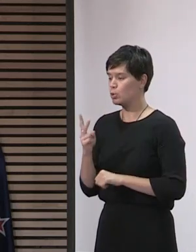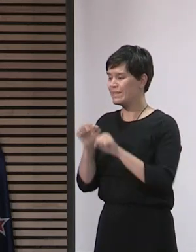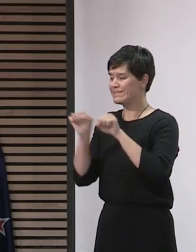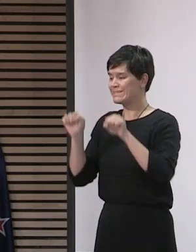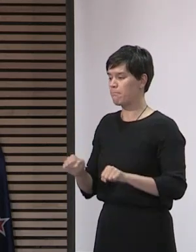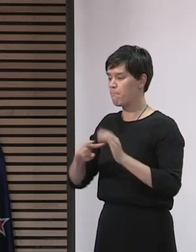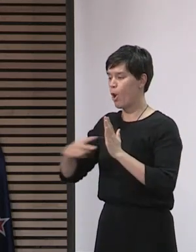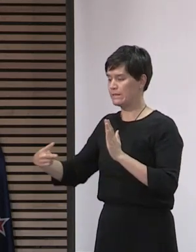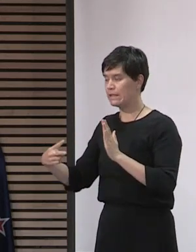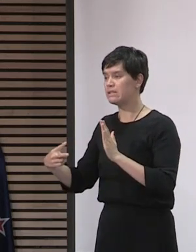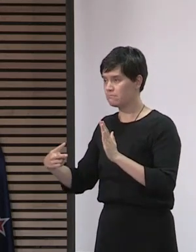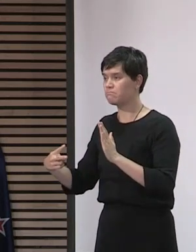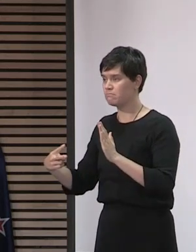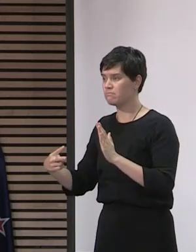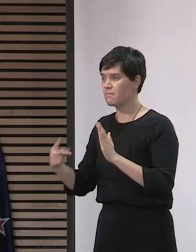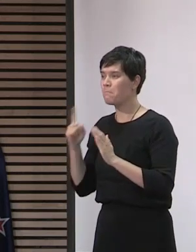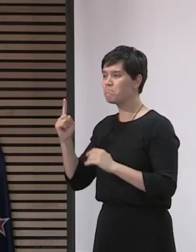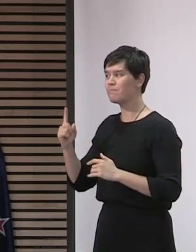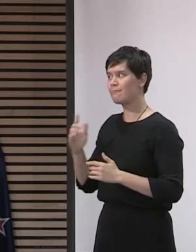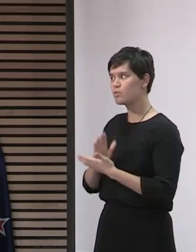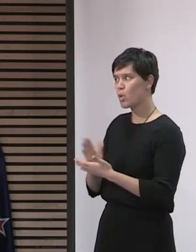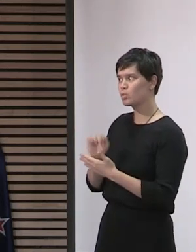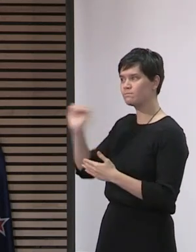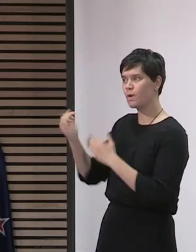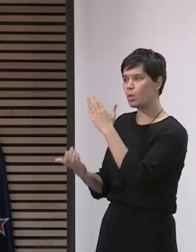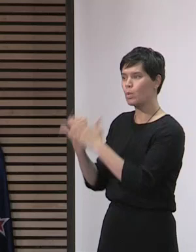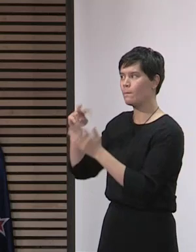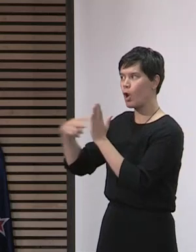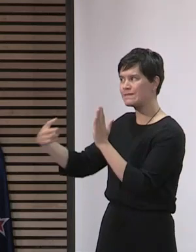of a 2-systems policy. But we were concerned about whether